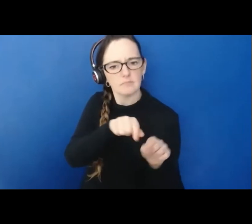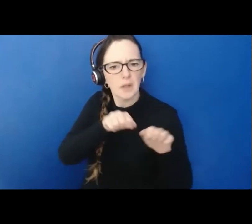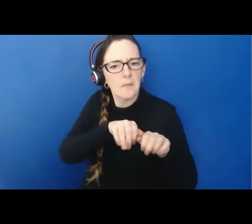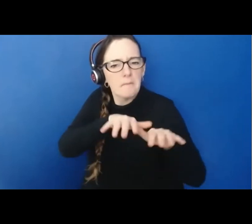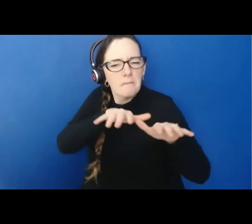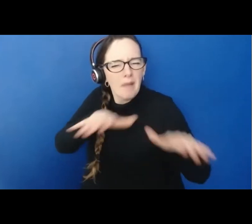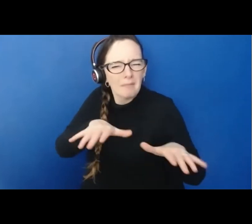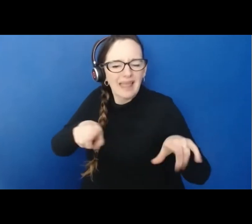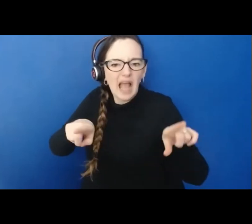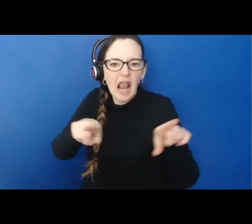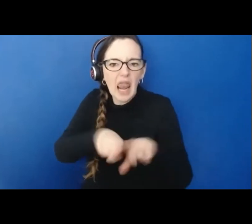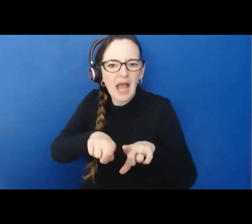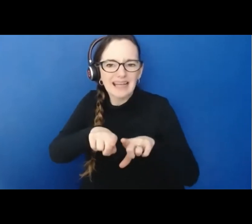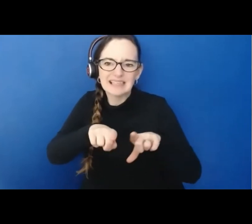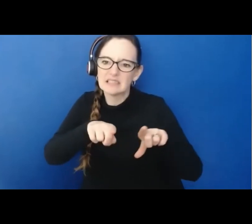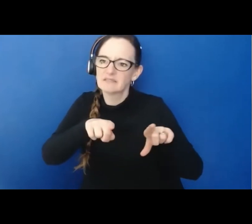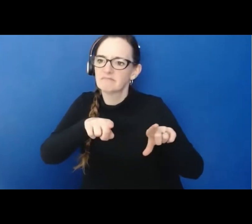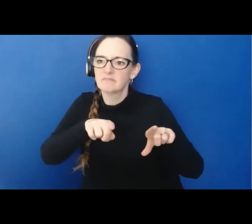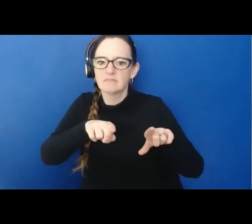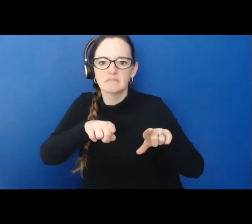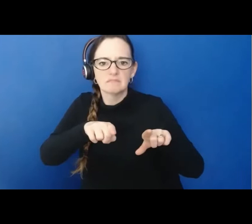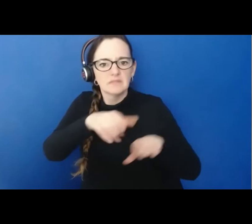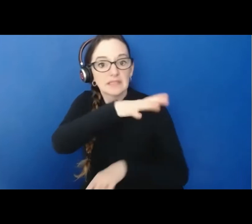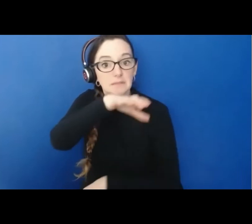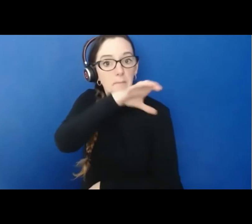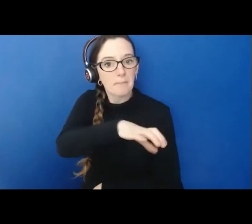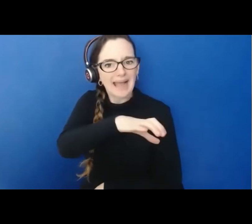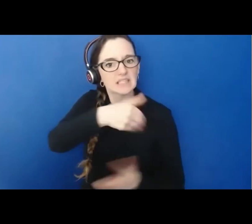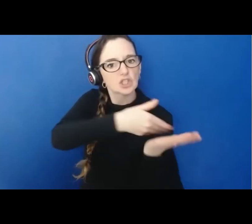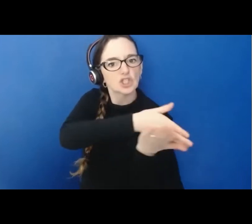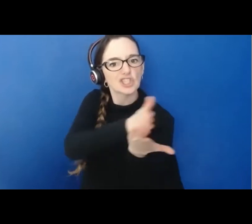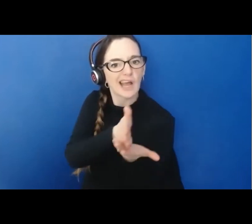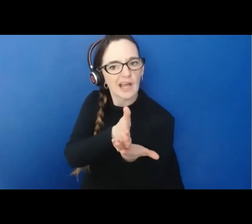of space, a shared open space. But, secondly also, as people.